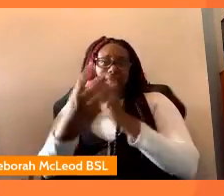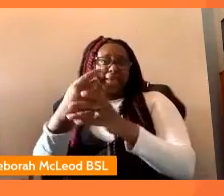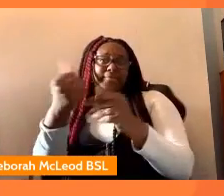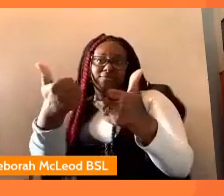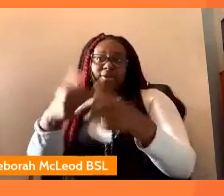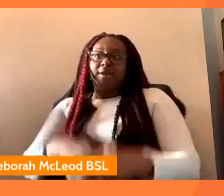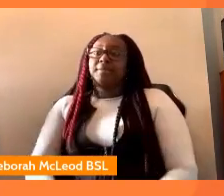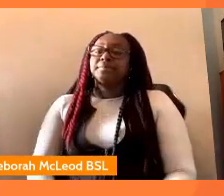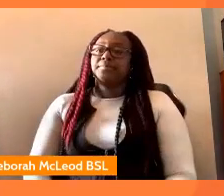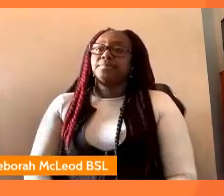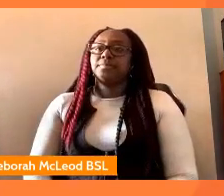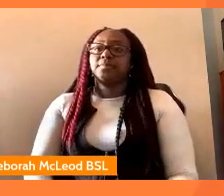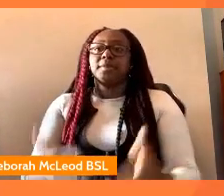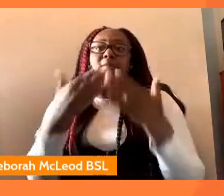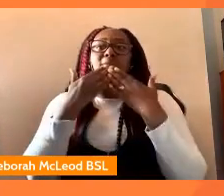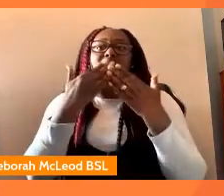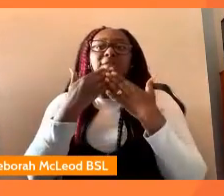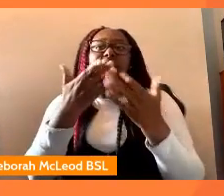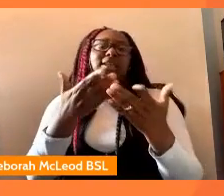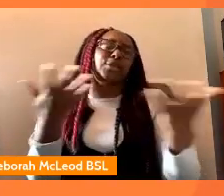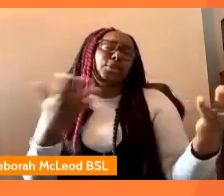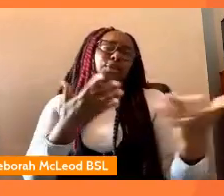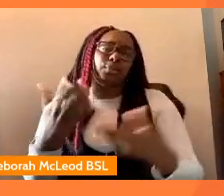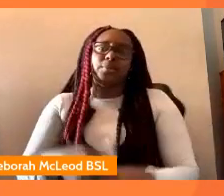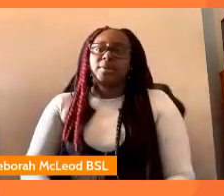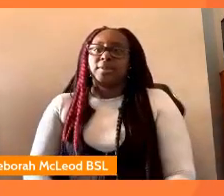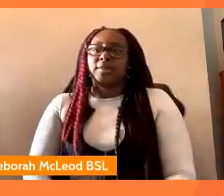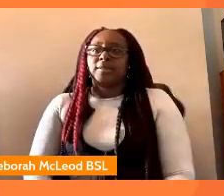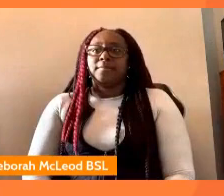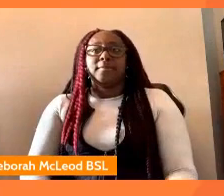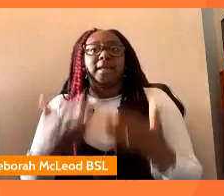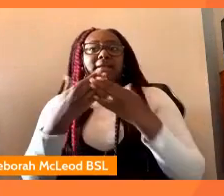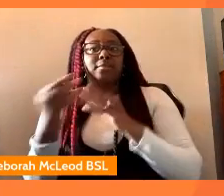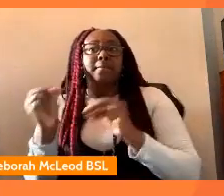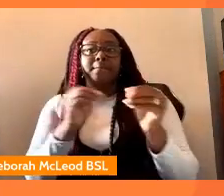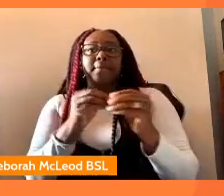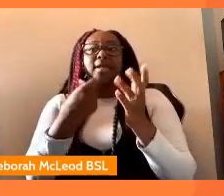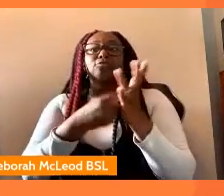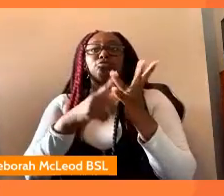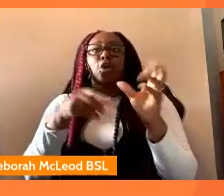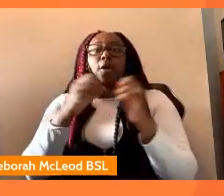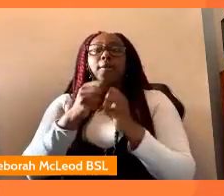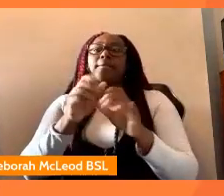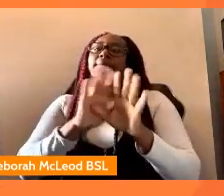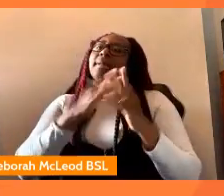Very good. Thank you very much, Harmeet. That was really fascinating.